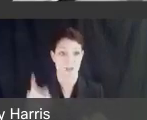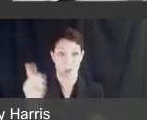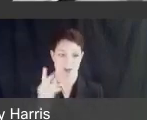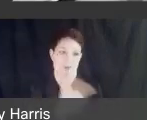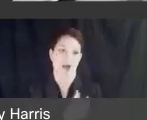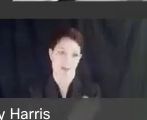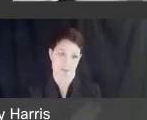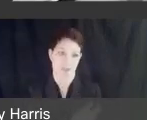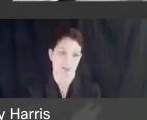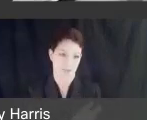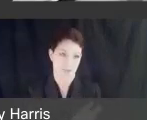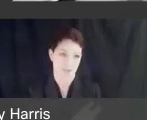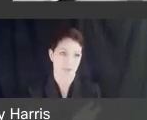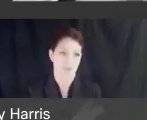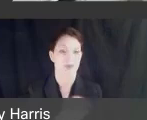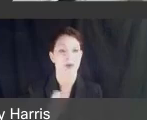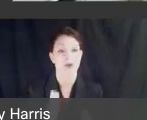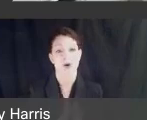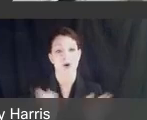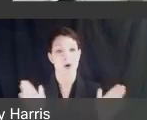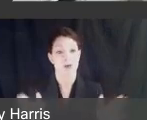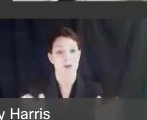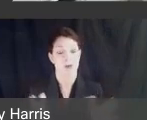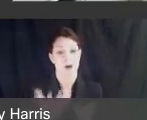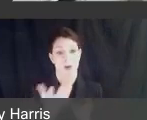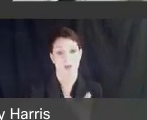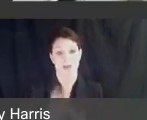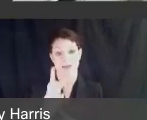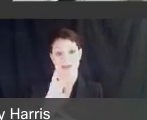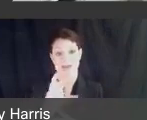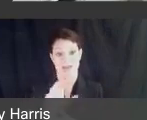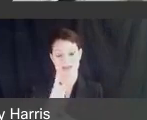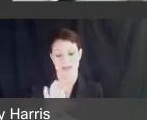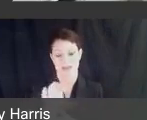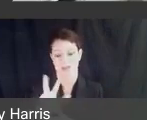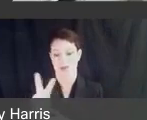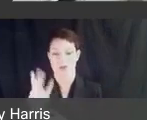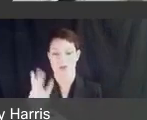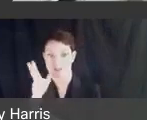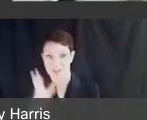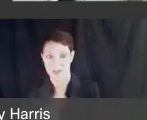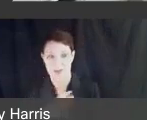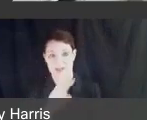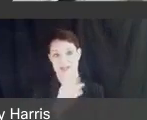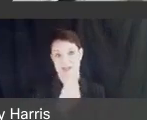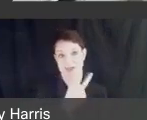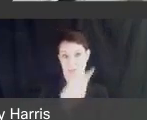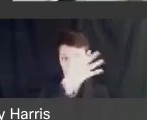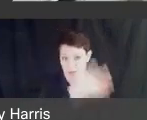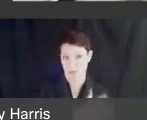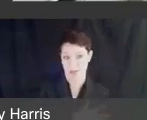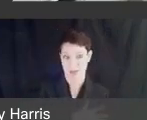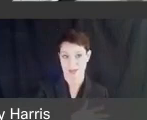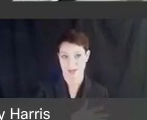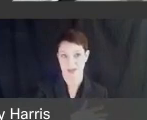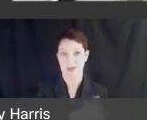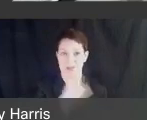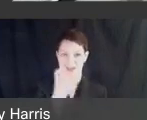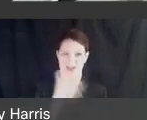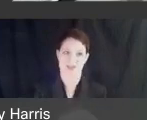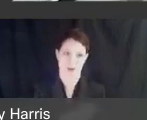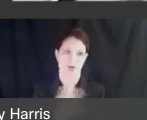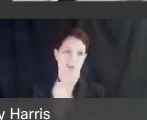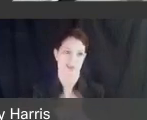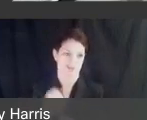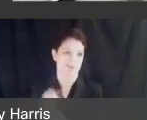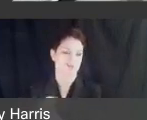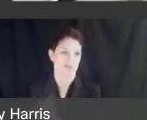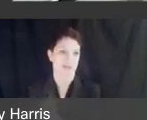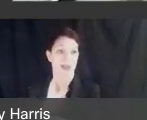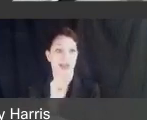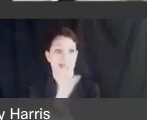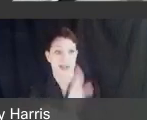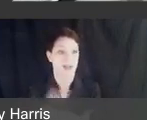Overall, we have now lost 632 females, 612 males to COVID-19. They ranged in age from 25 years old to